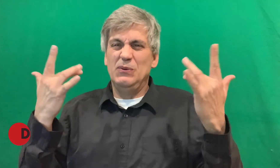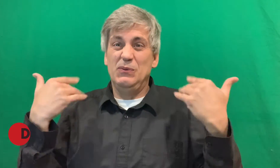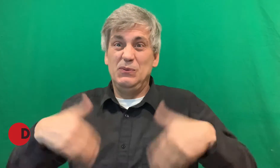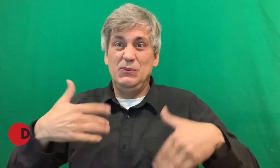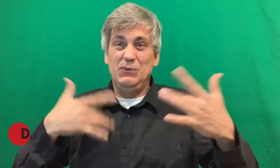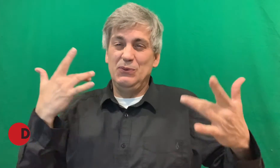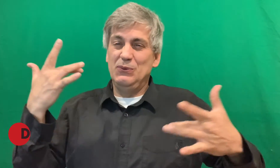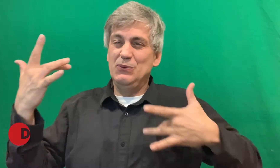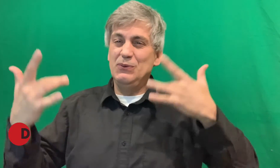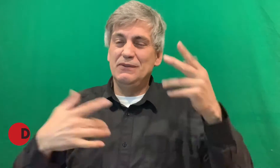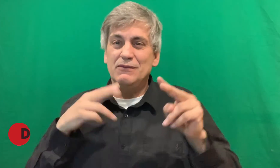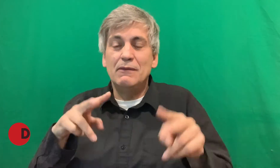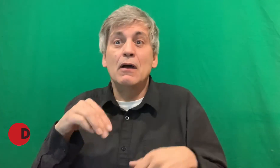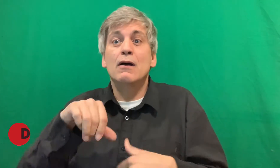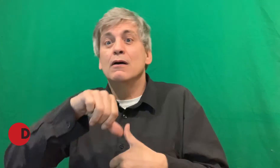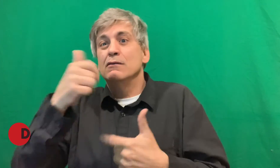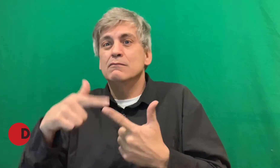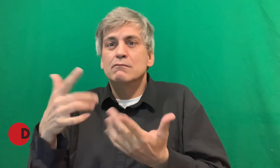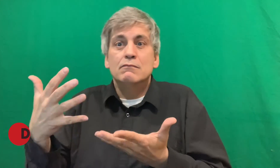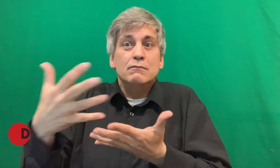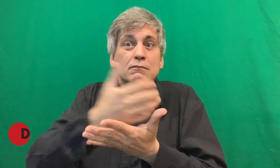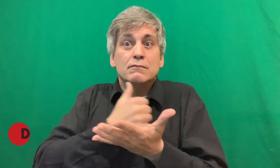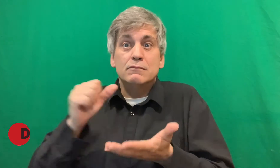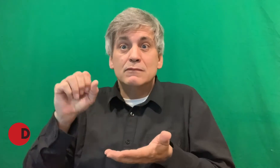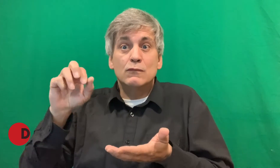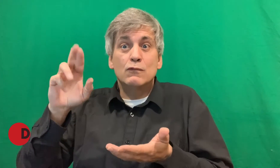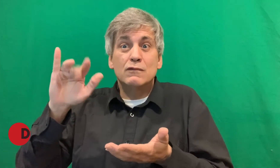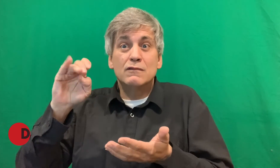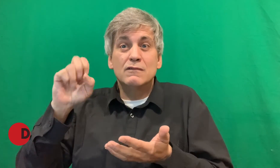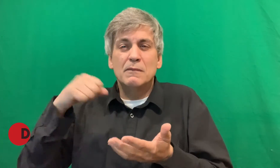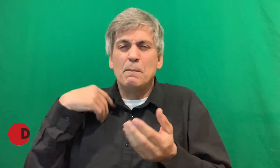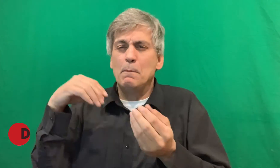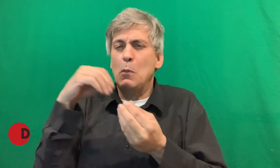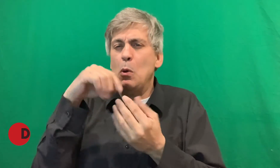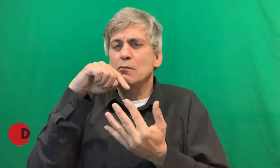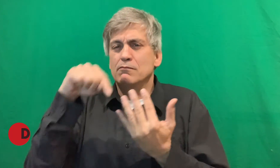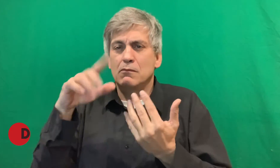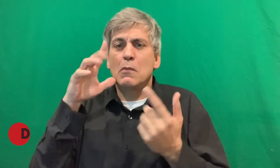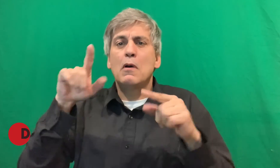It's an exciting event to look forward to. We also are working